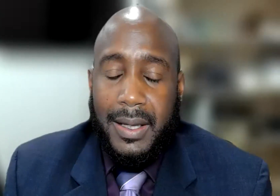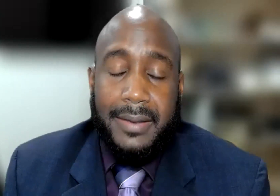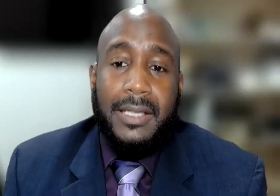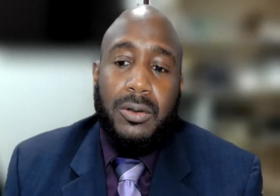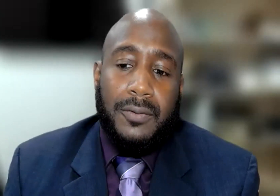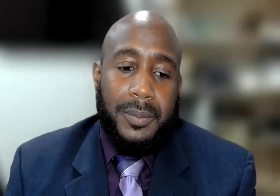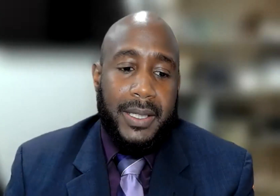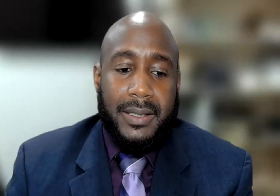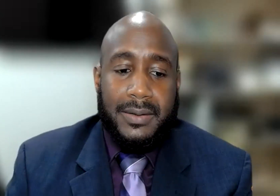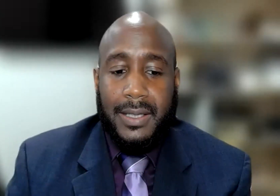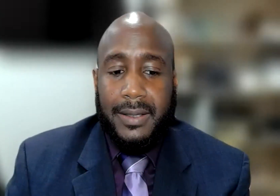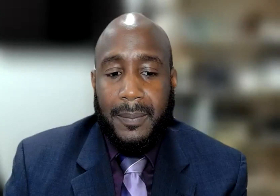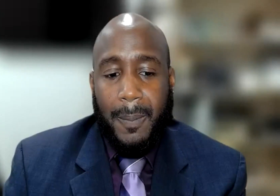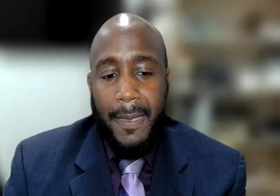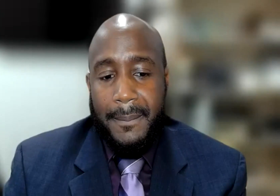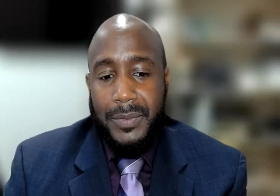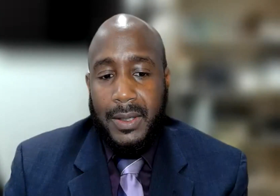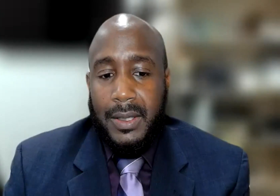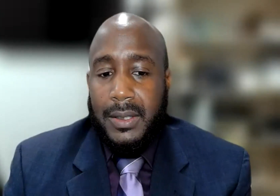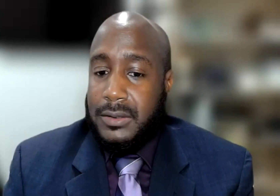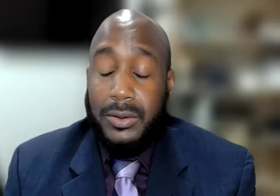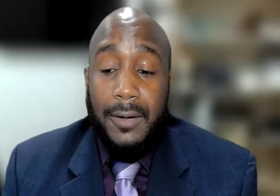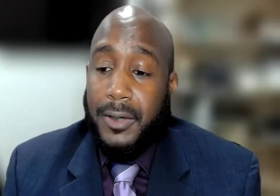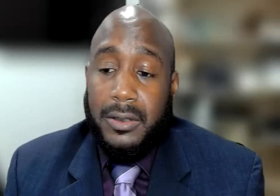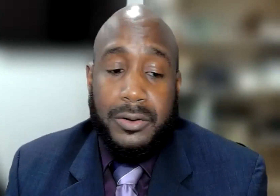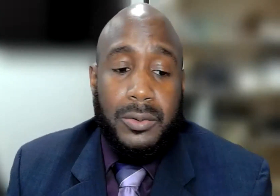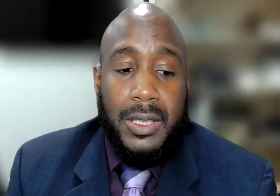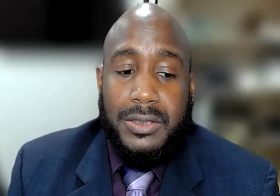and thank you all for being here tonight so without further ado we're going to jump